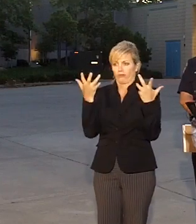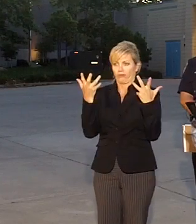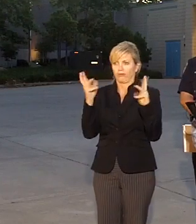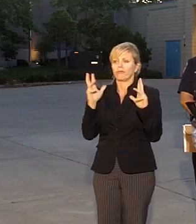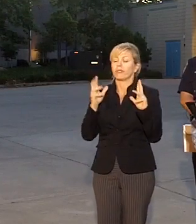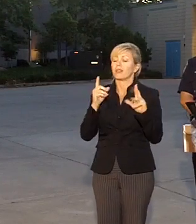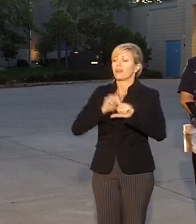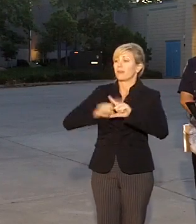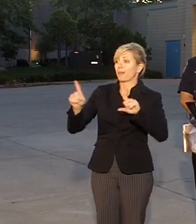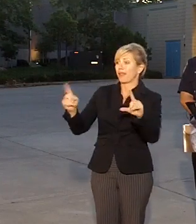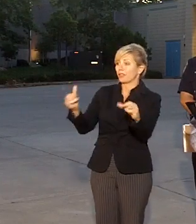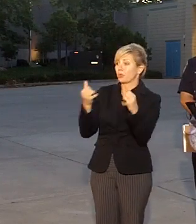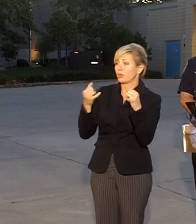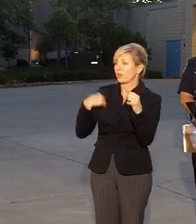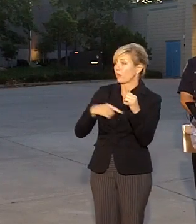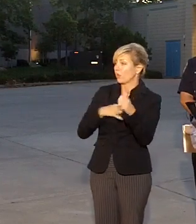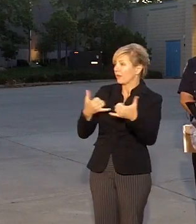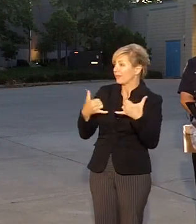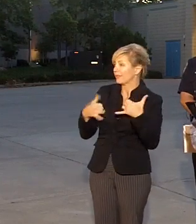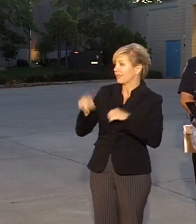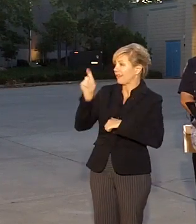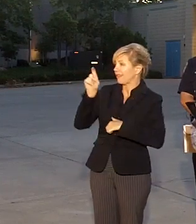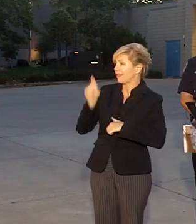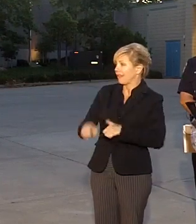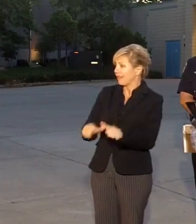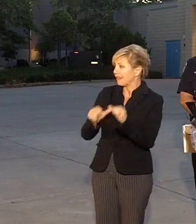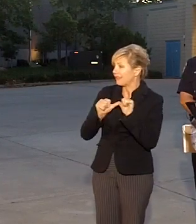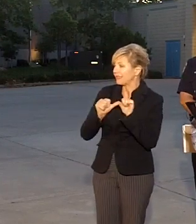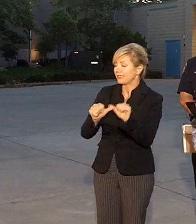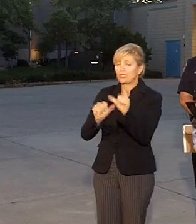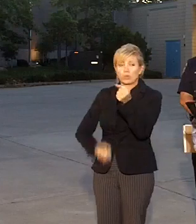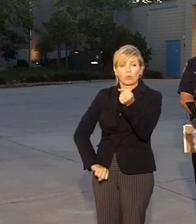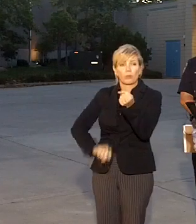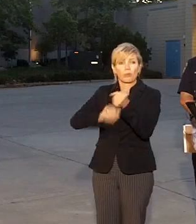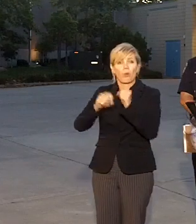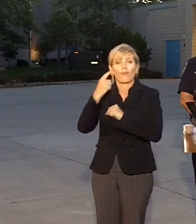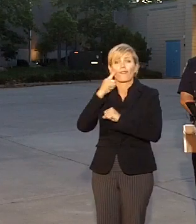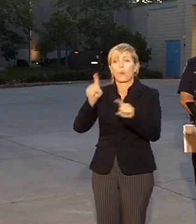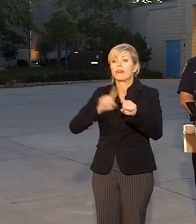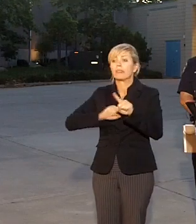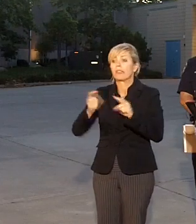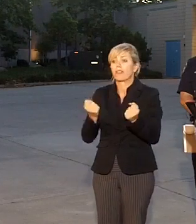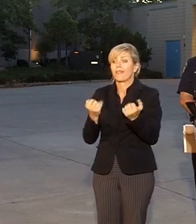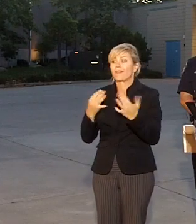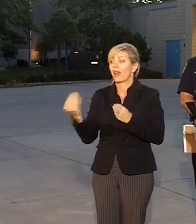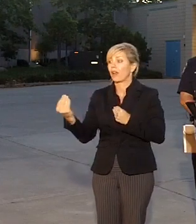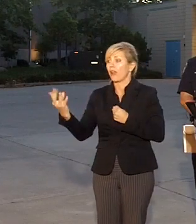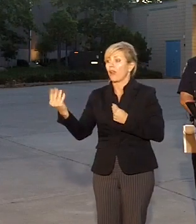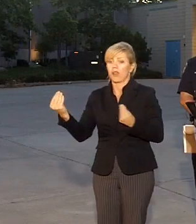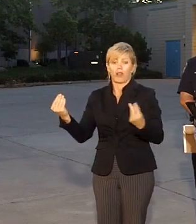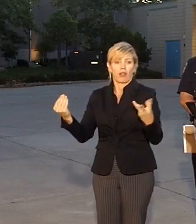still need continued support for the hot spots throughout the area that will be working also